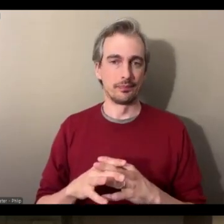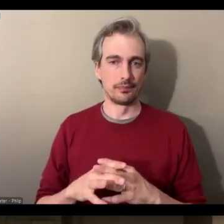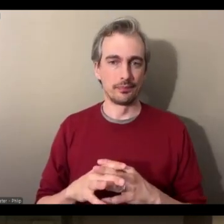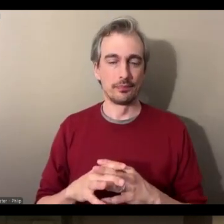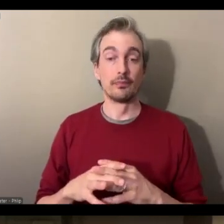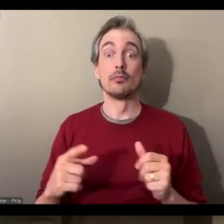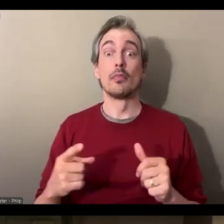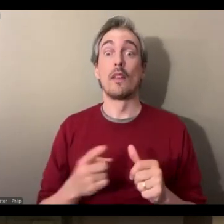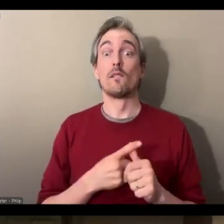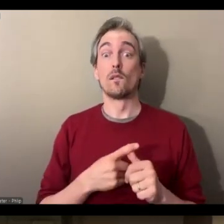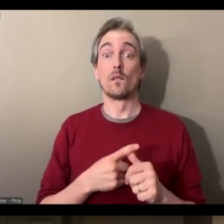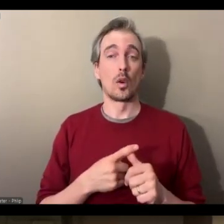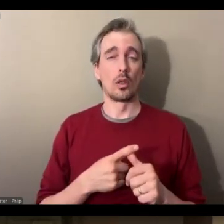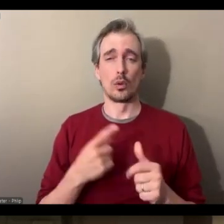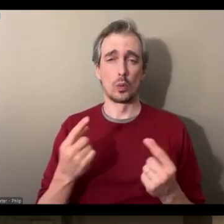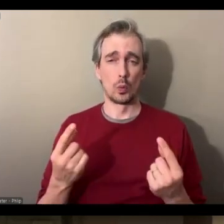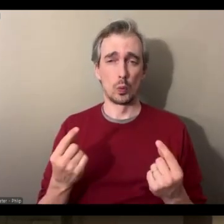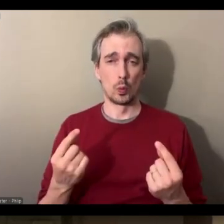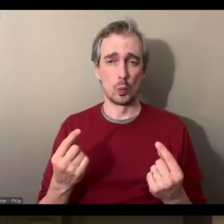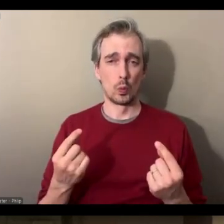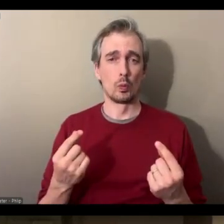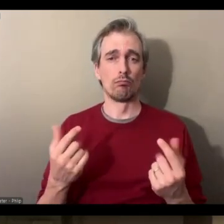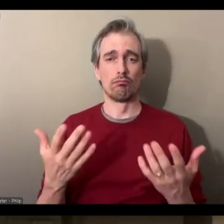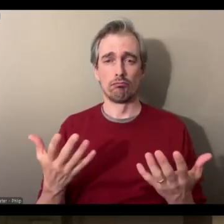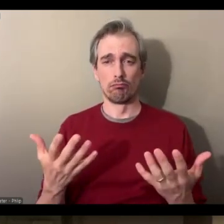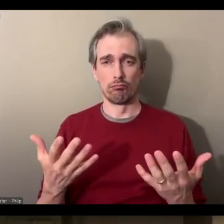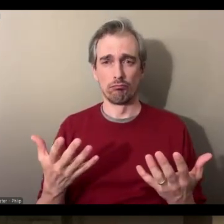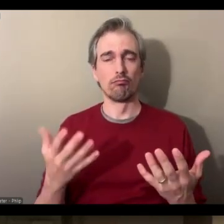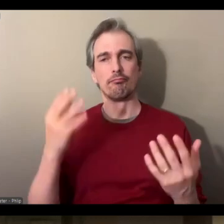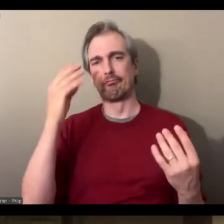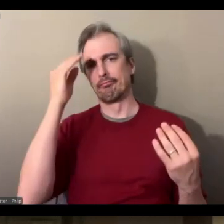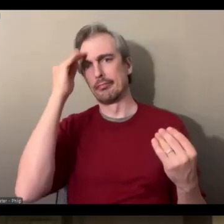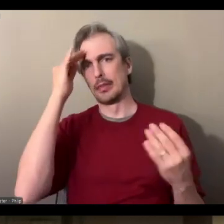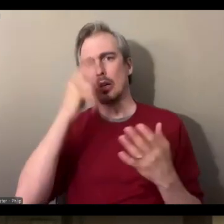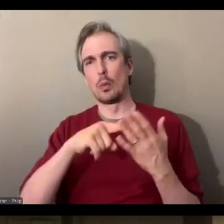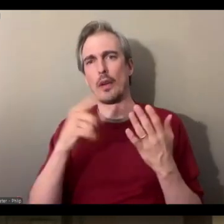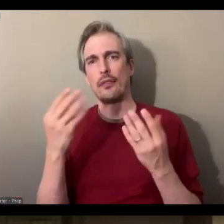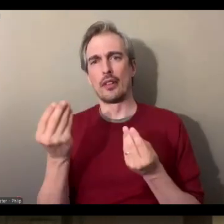told us. So I want to show you a little bit... A few of the things that we heard